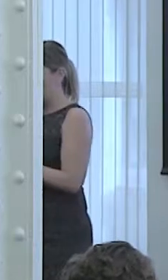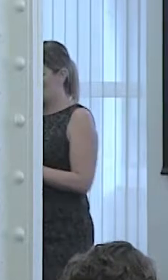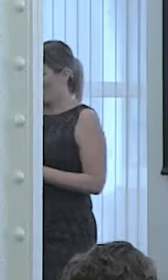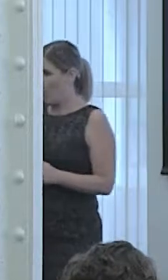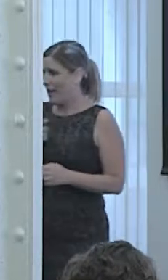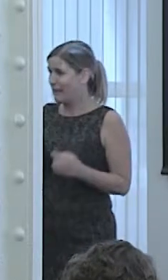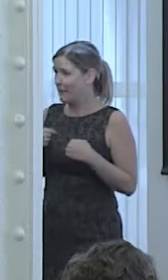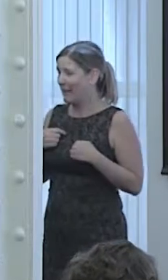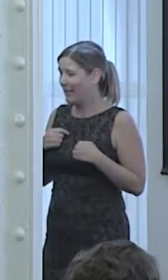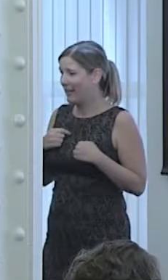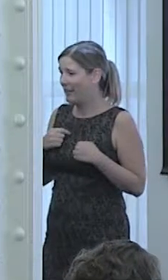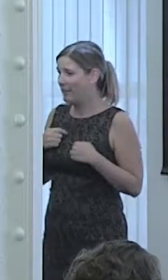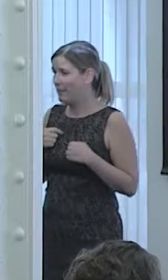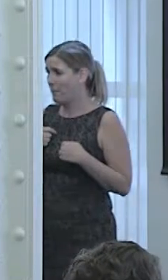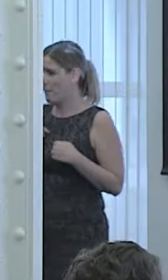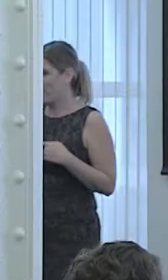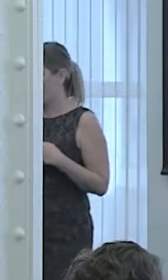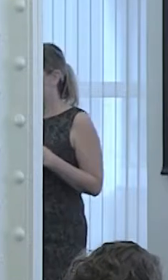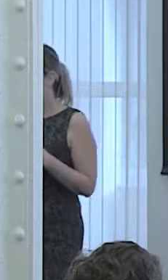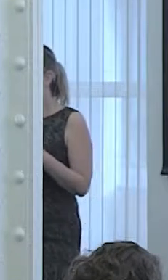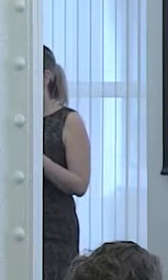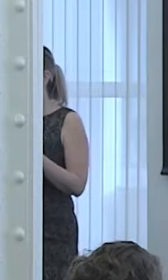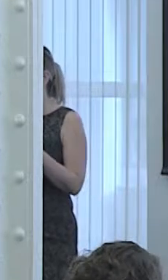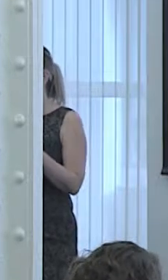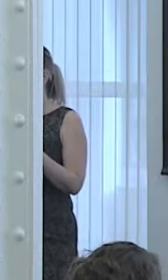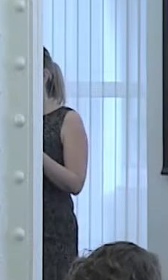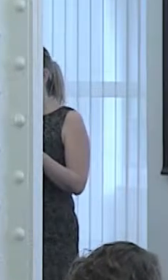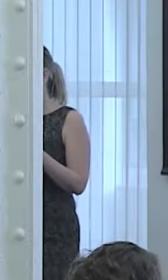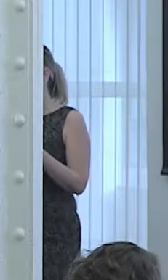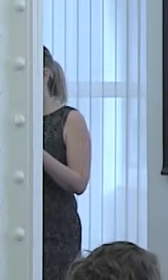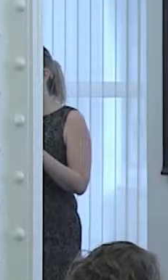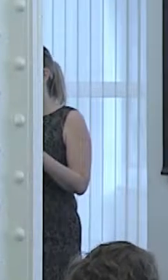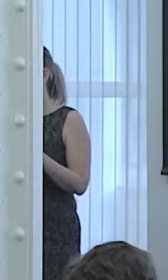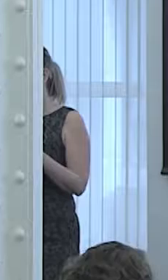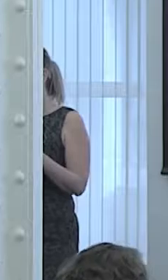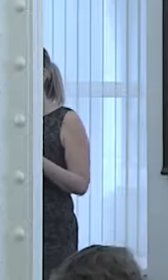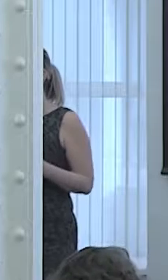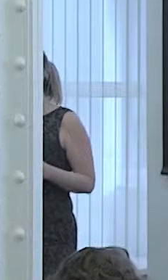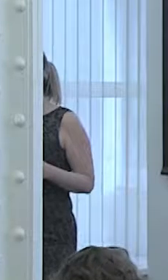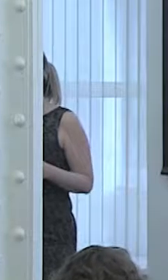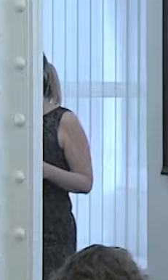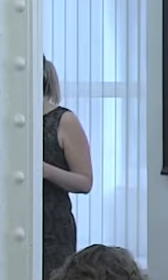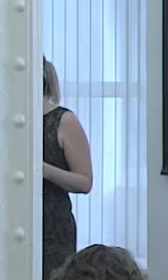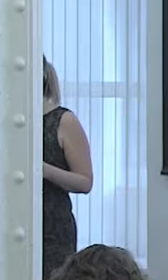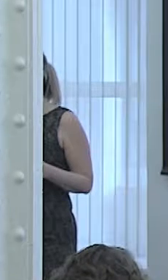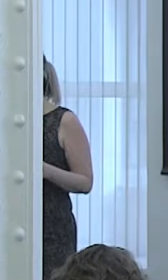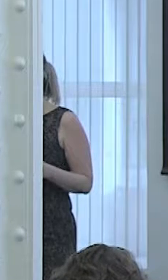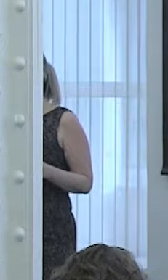If they're into something, that's none of your fucking business to try to ask and try to be a private investigator,